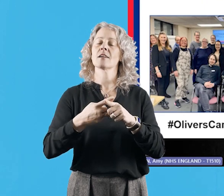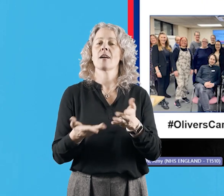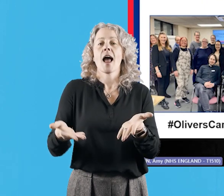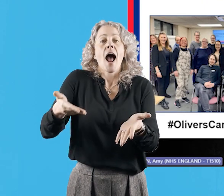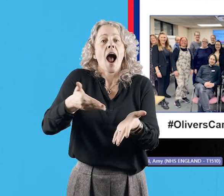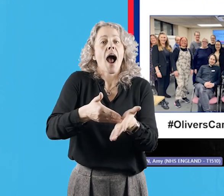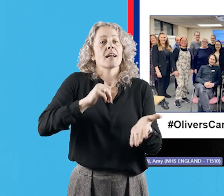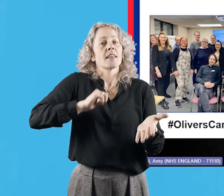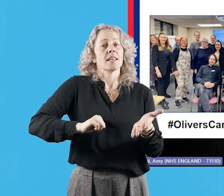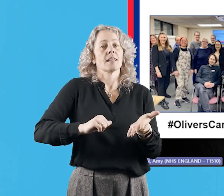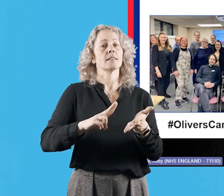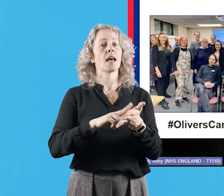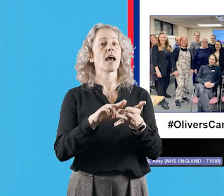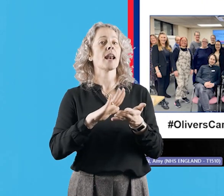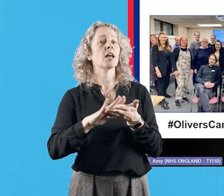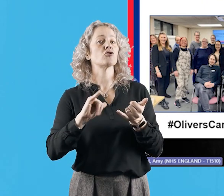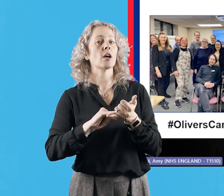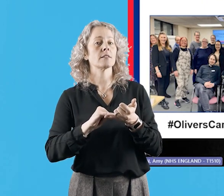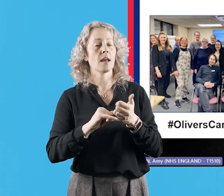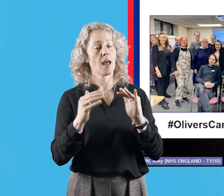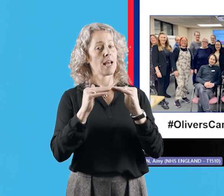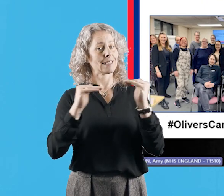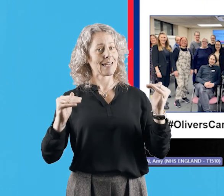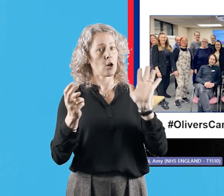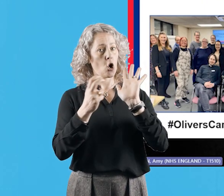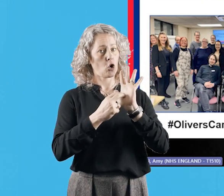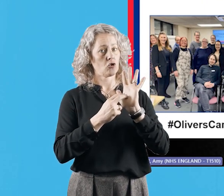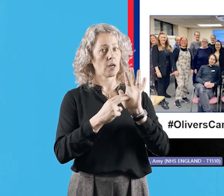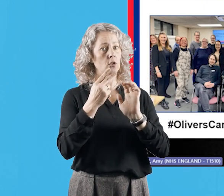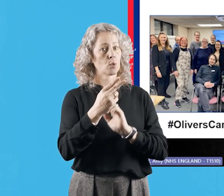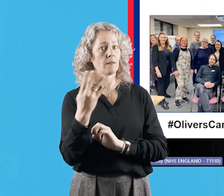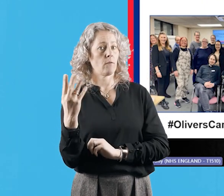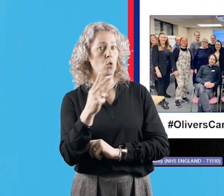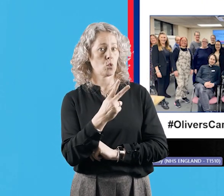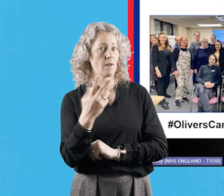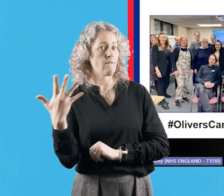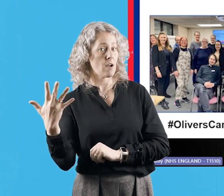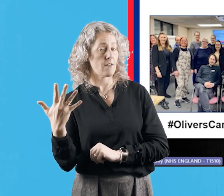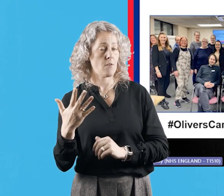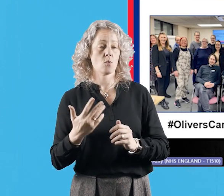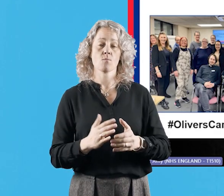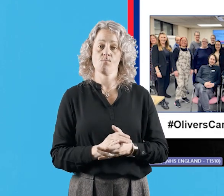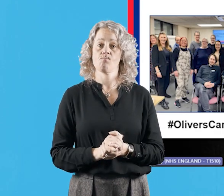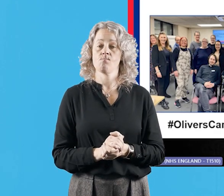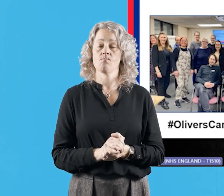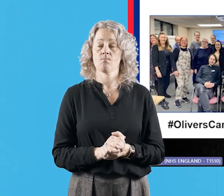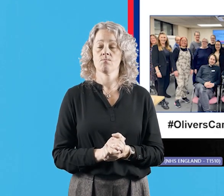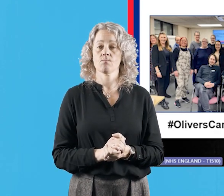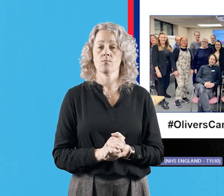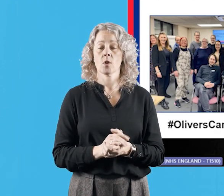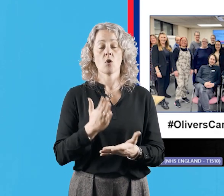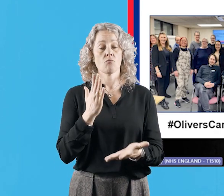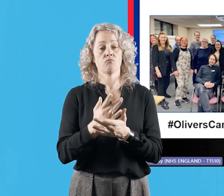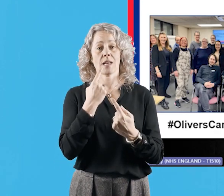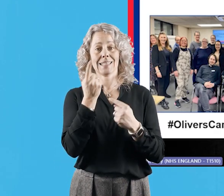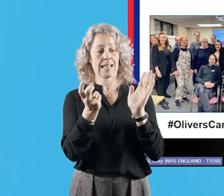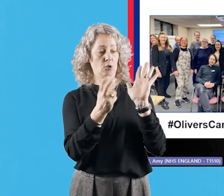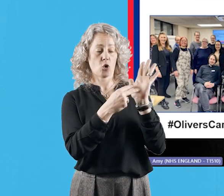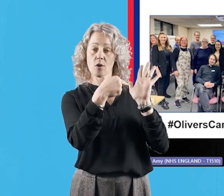have actually added the requirement to the NHS standard contract for 2024/25. So it actually says in the contracts